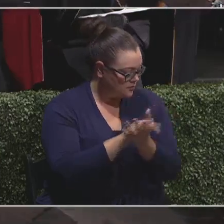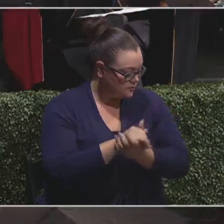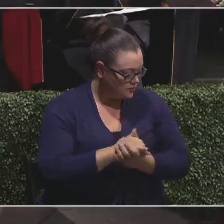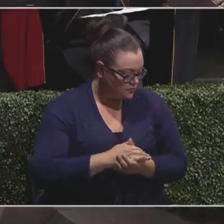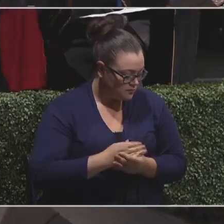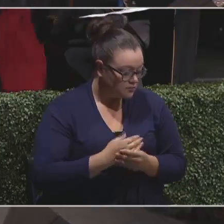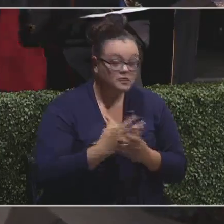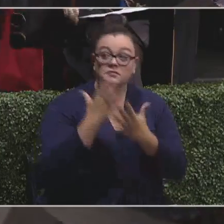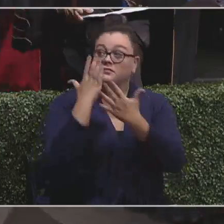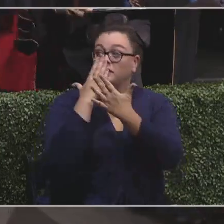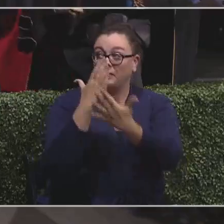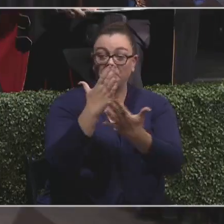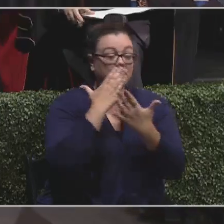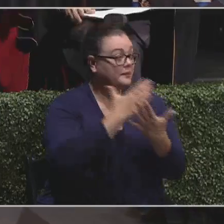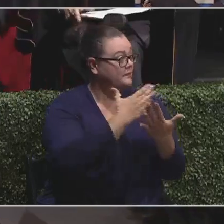COMMUNITY PLEASE STAND AND BE RECOGNIZED.